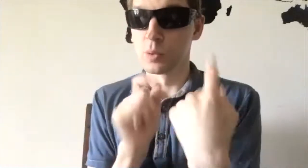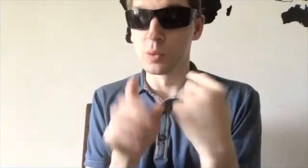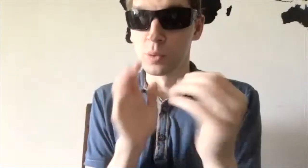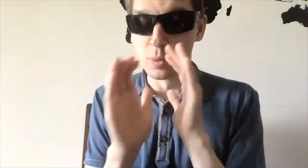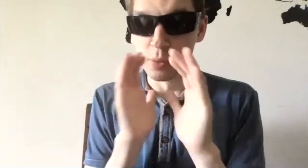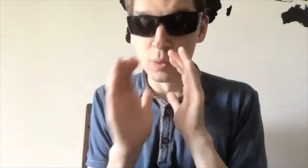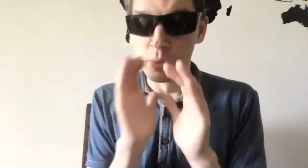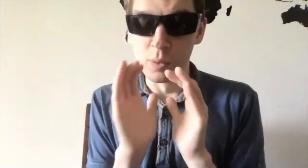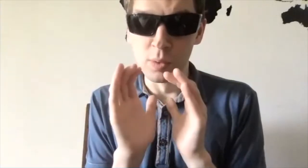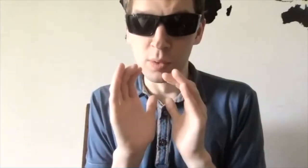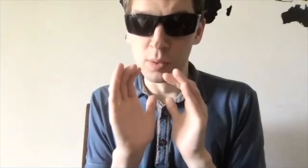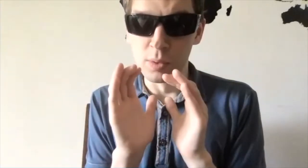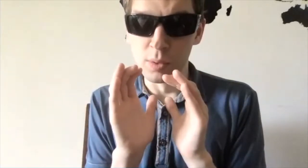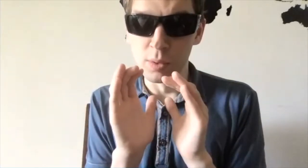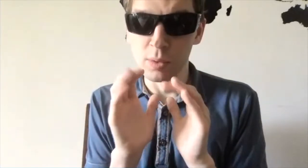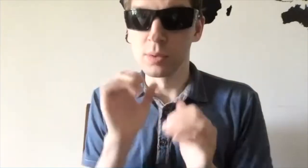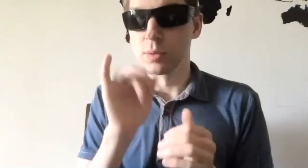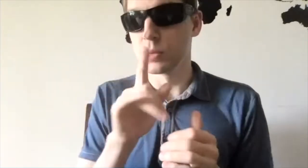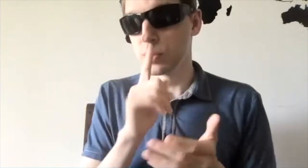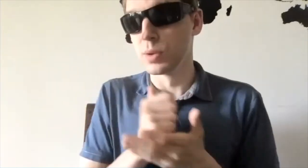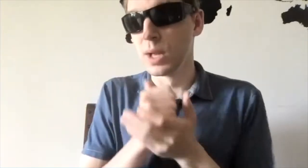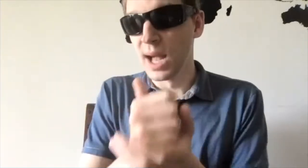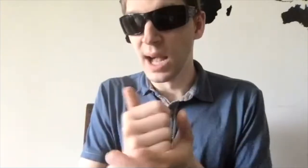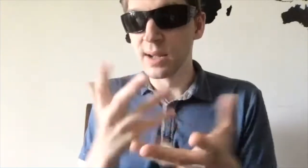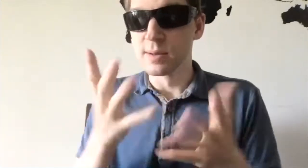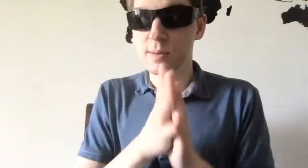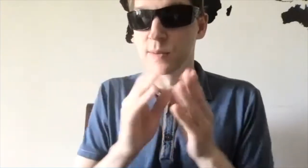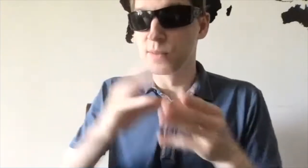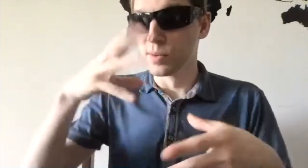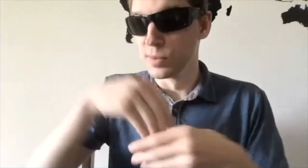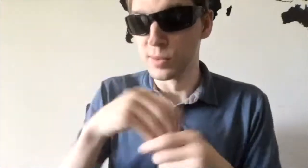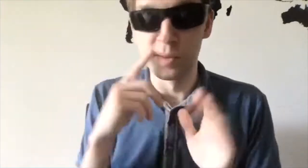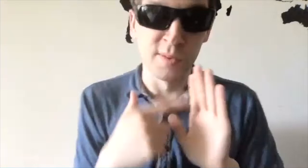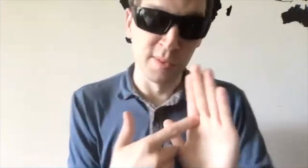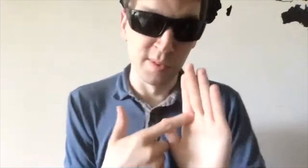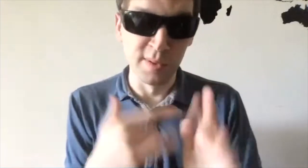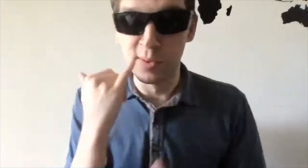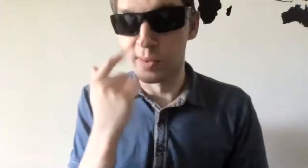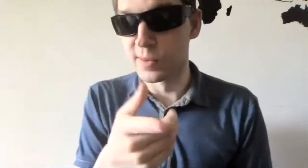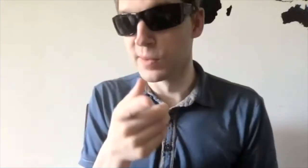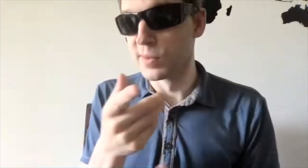That information is coming through in a protactile situation. That really helps us to feel included